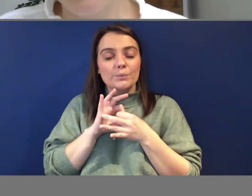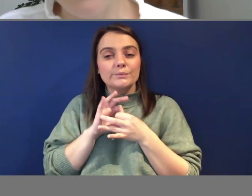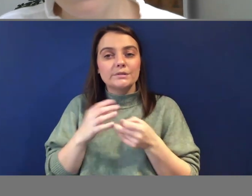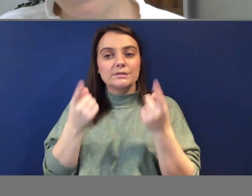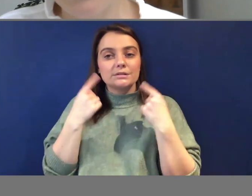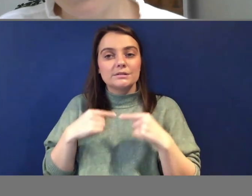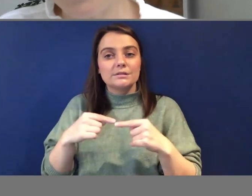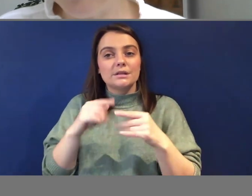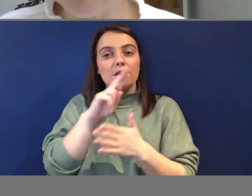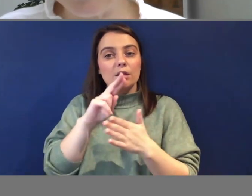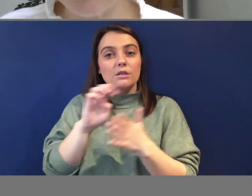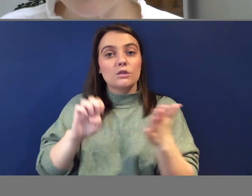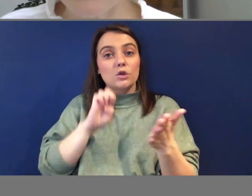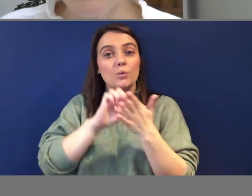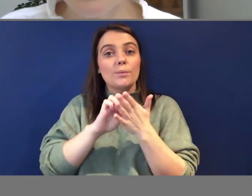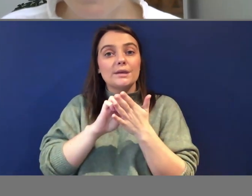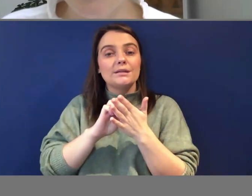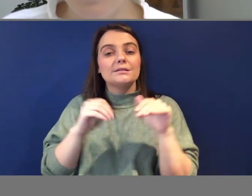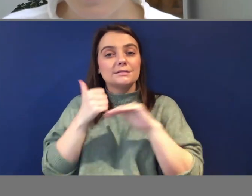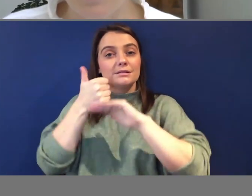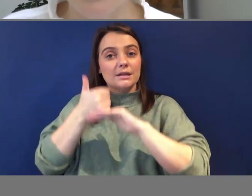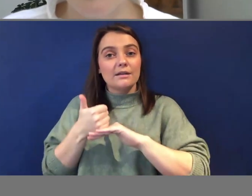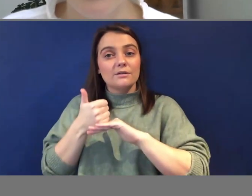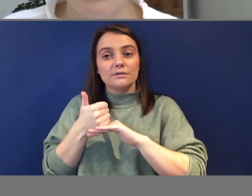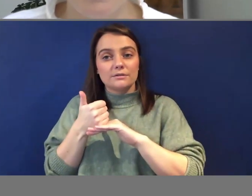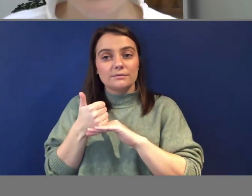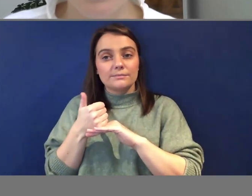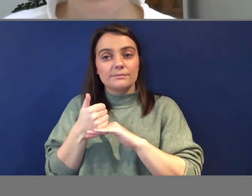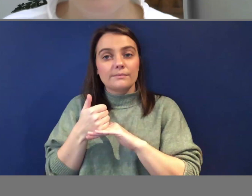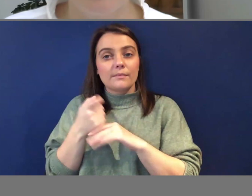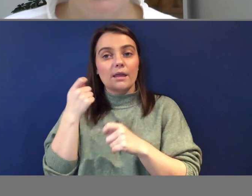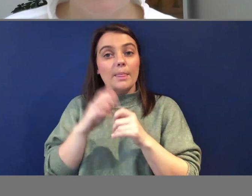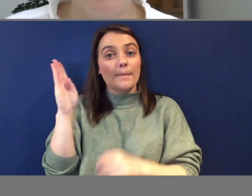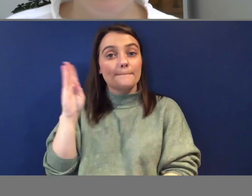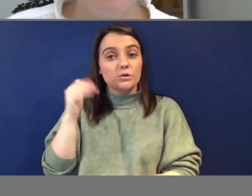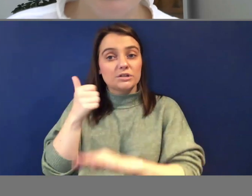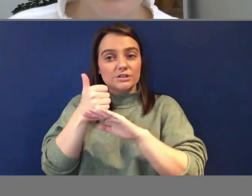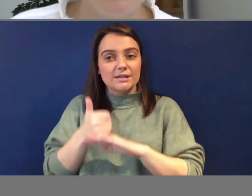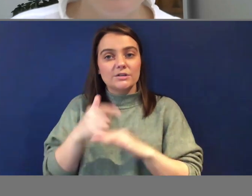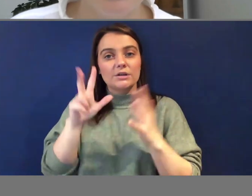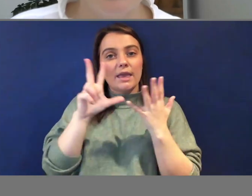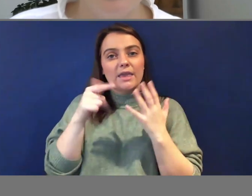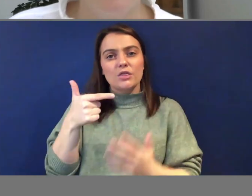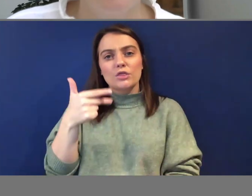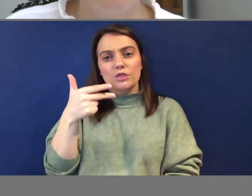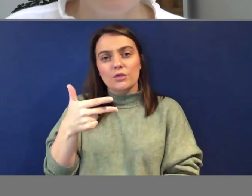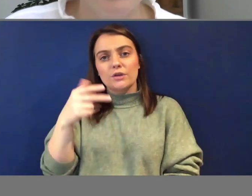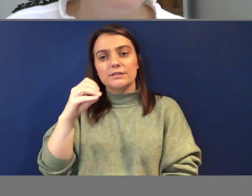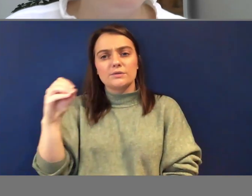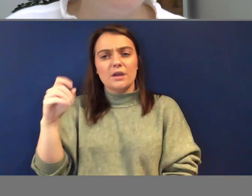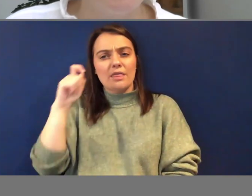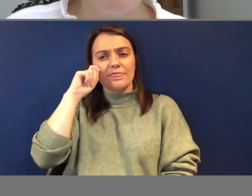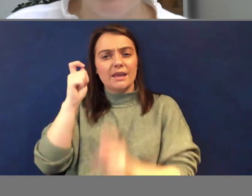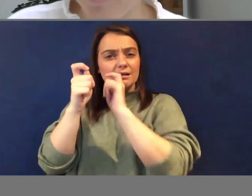European Standard and British standard 8300 which I think is being revised but Fionnula would probably